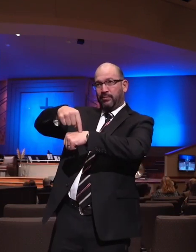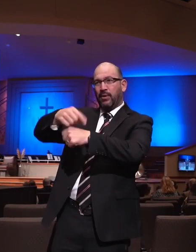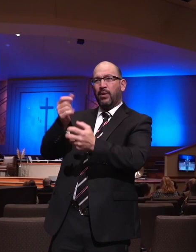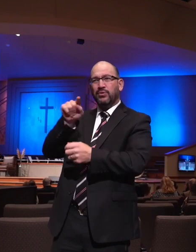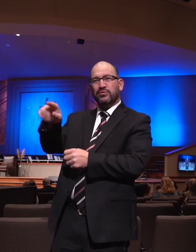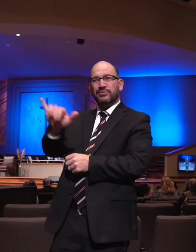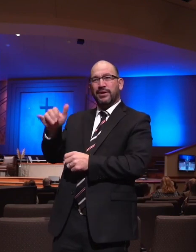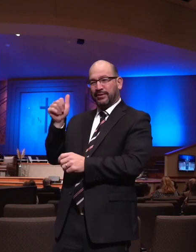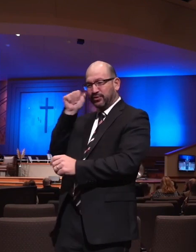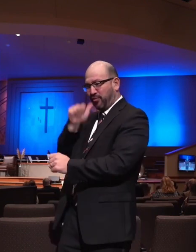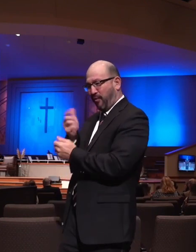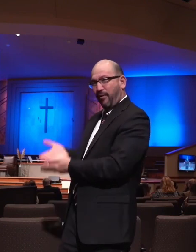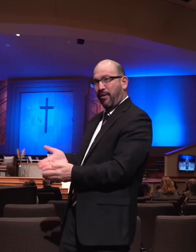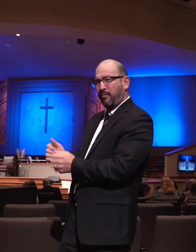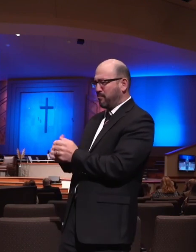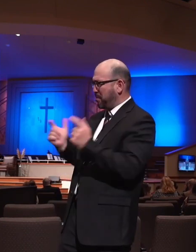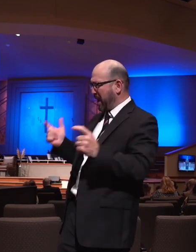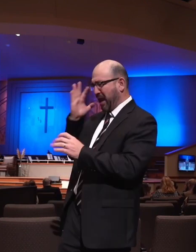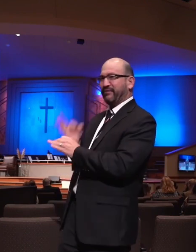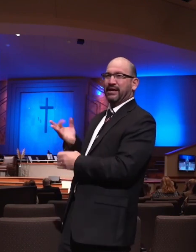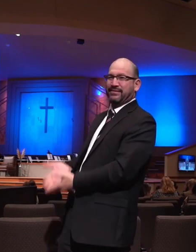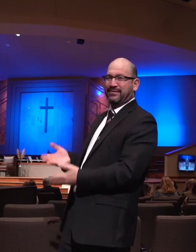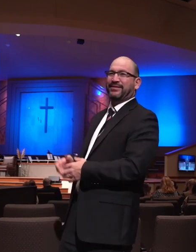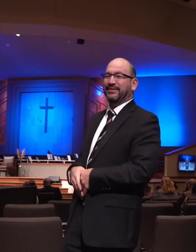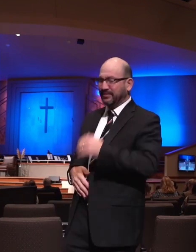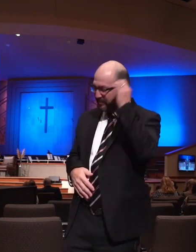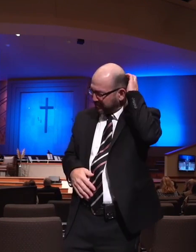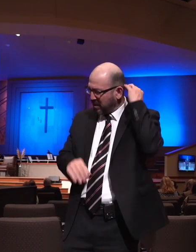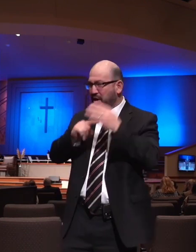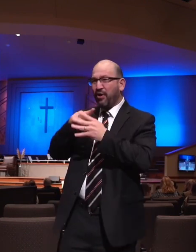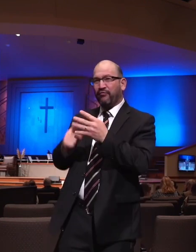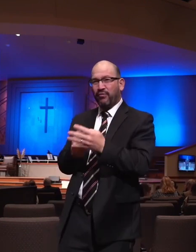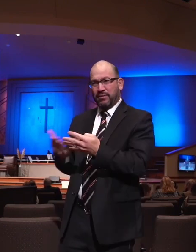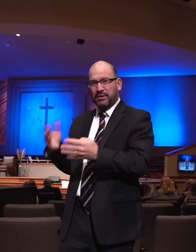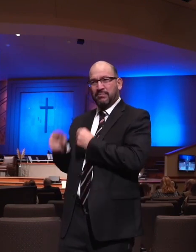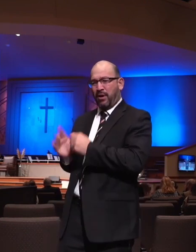little maid with the big faith and I wrote down four observations four things